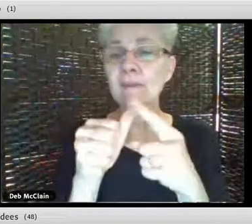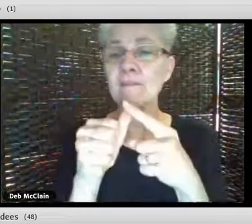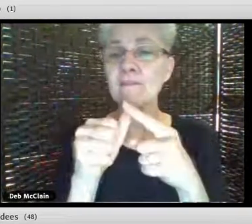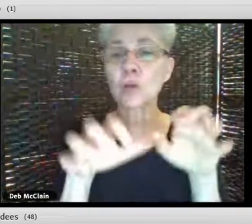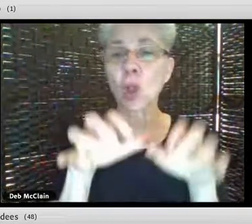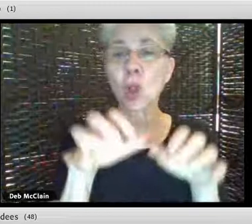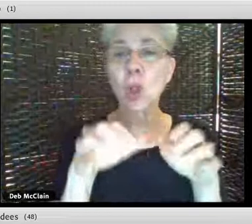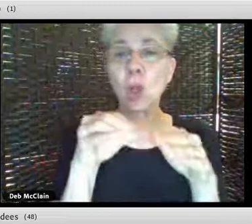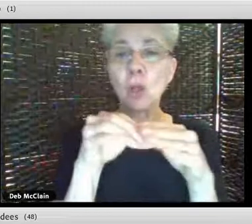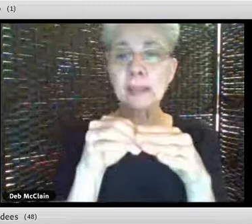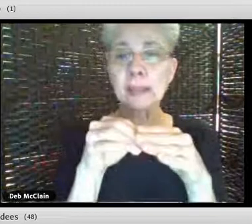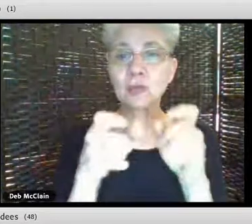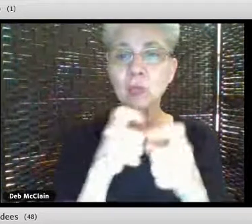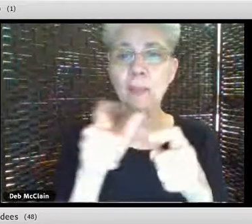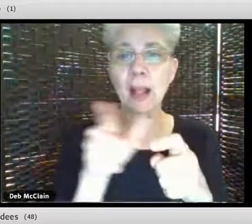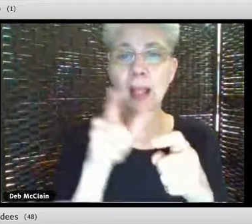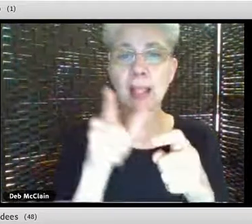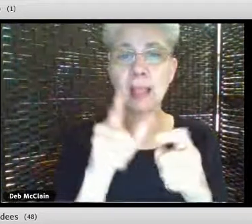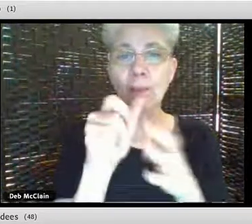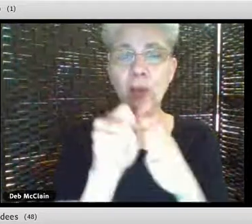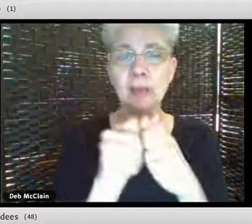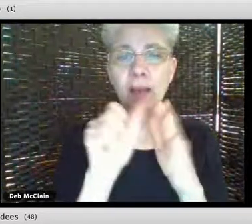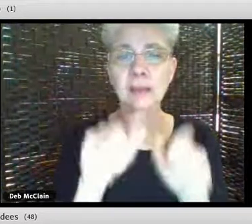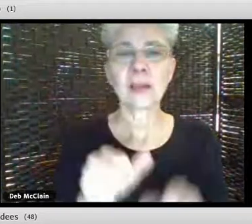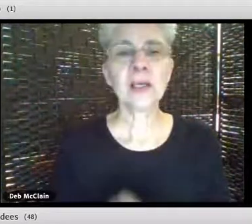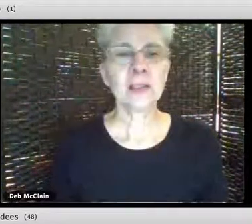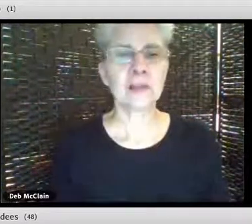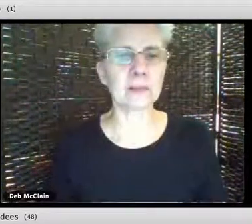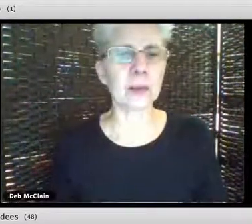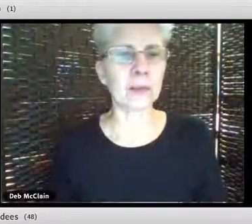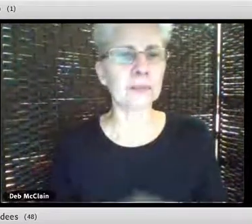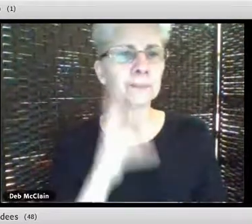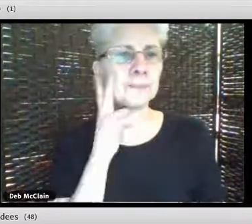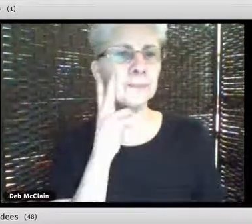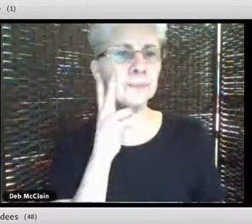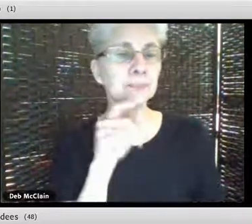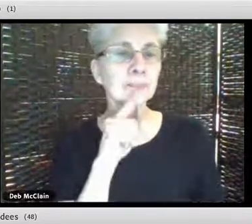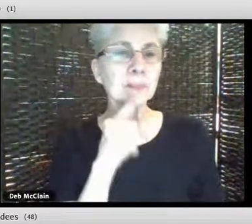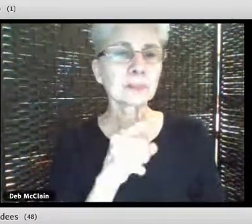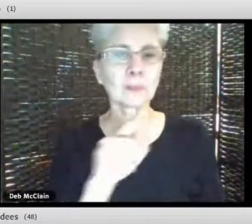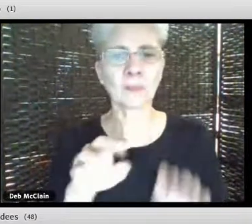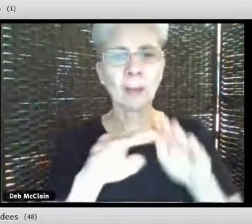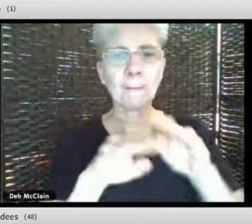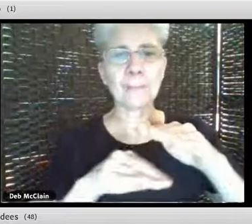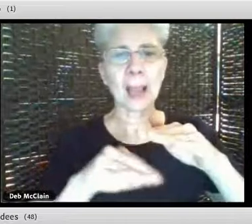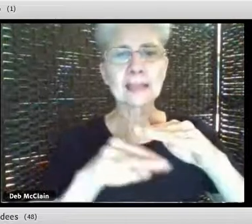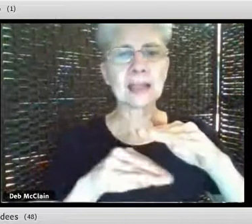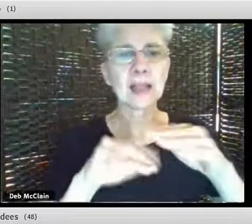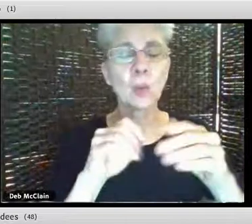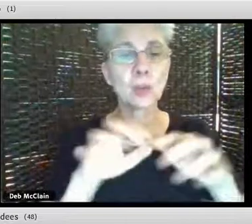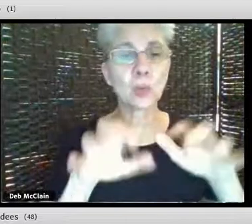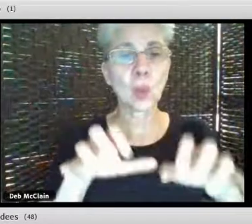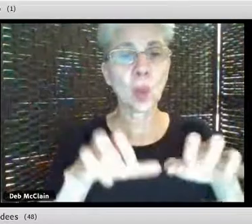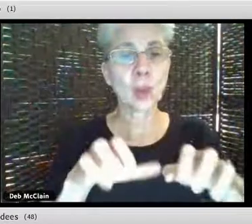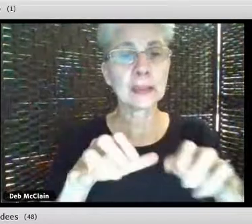I'm going to switch to my Librarynerd account -- You'll see that there's basically when you login,